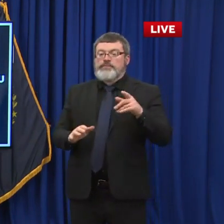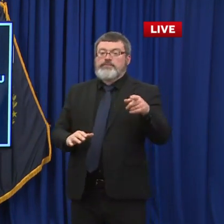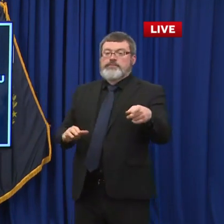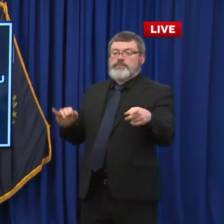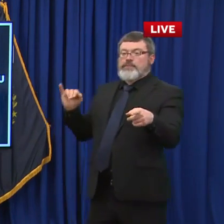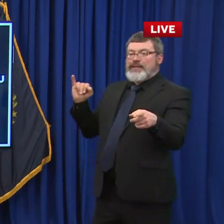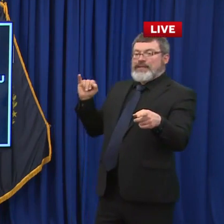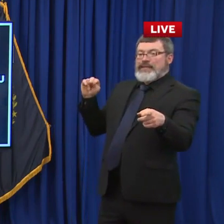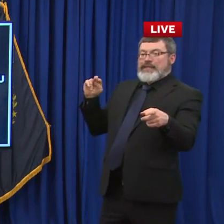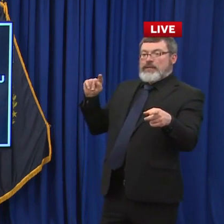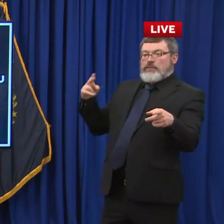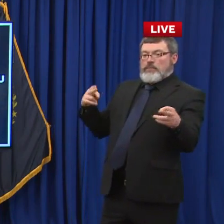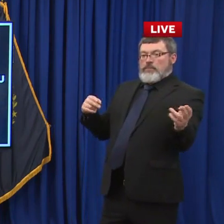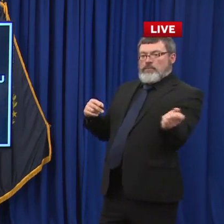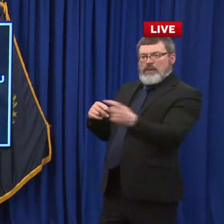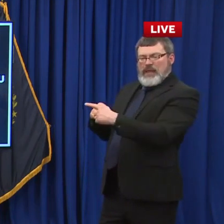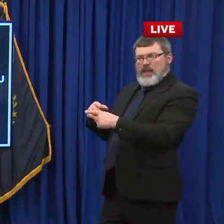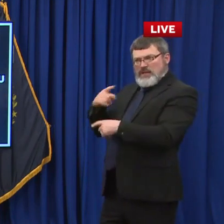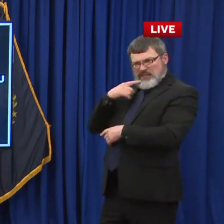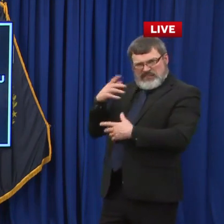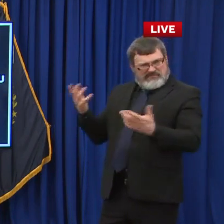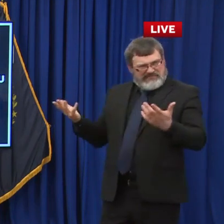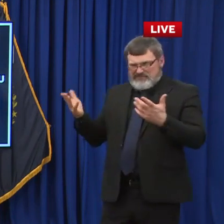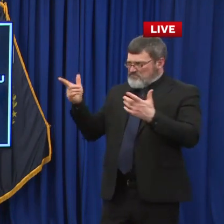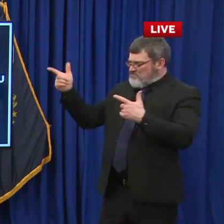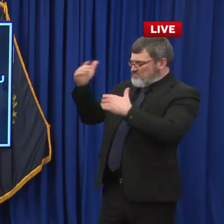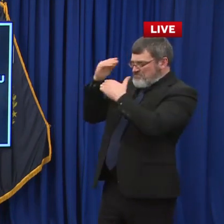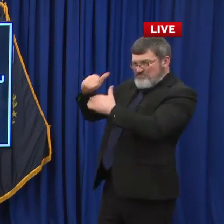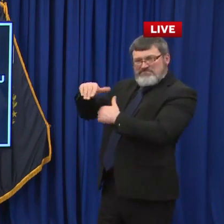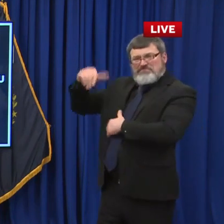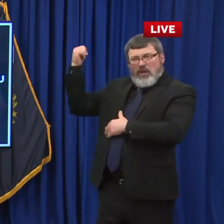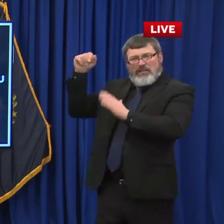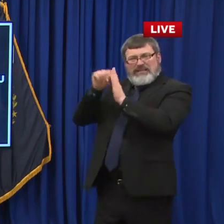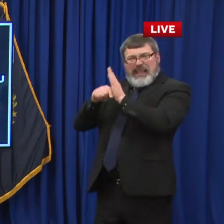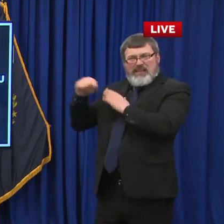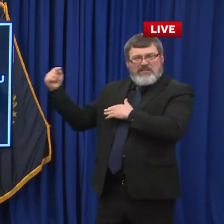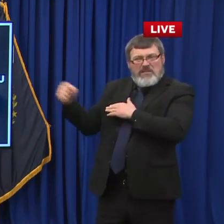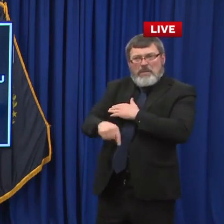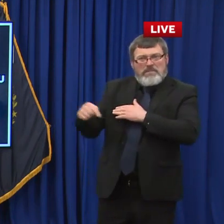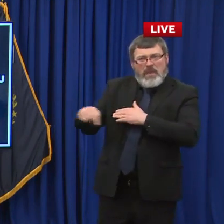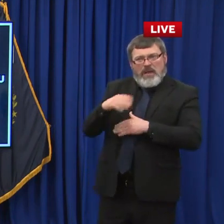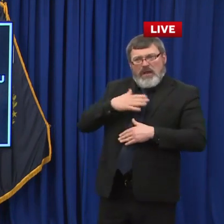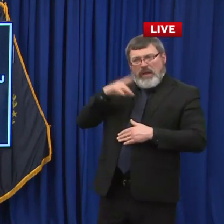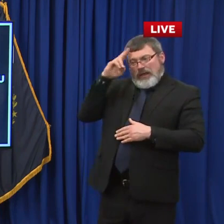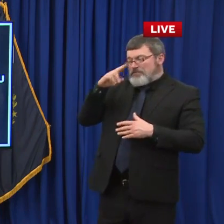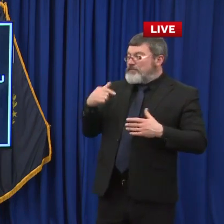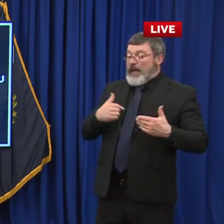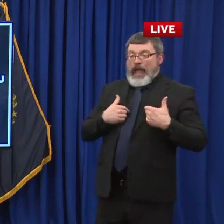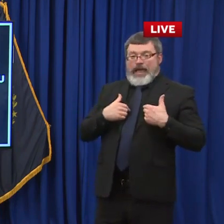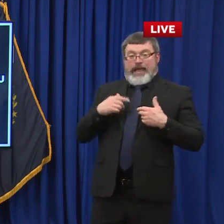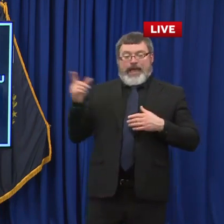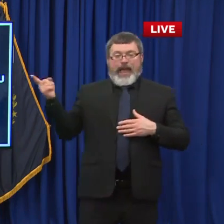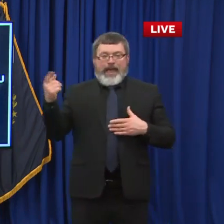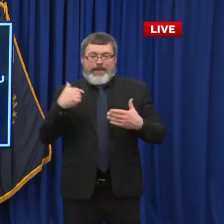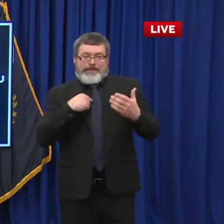CENSUS OF COVID. DO YOU HAVE ANY IDEA HOW MANY OUT-OF-STATE PEOPLE ARE HERE?